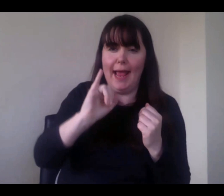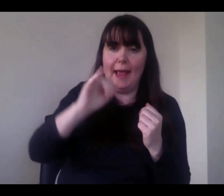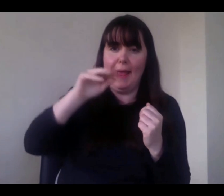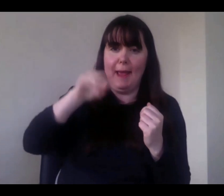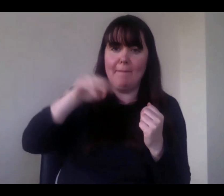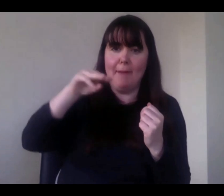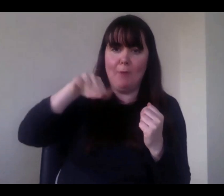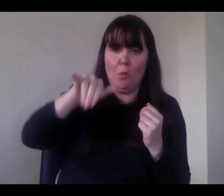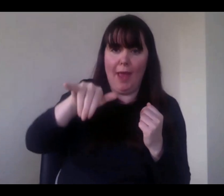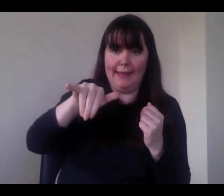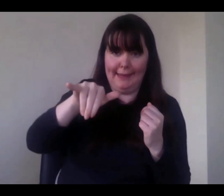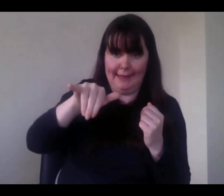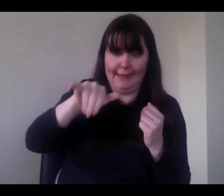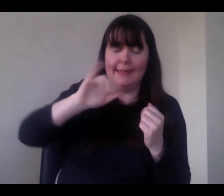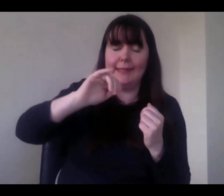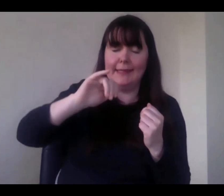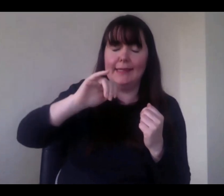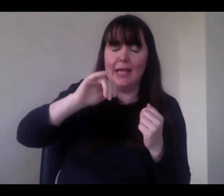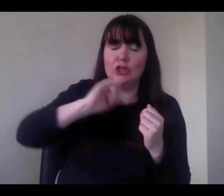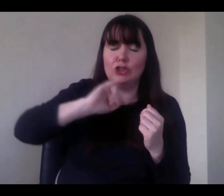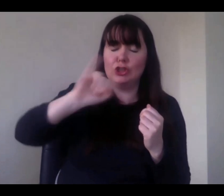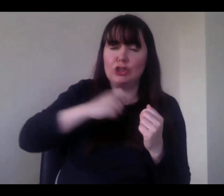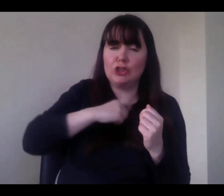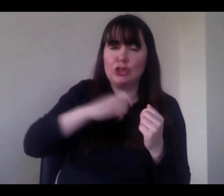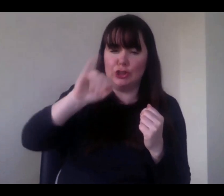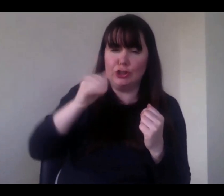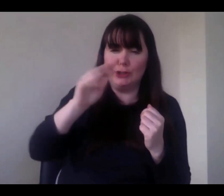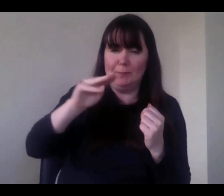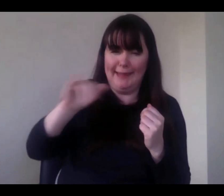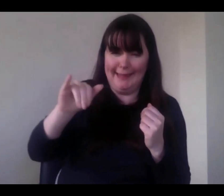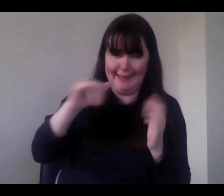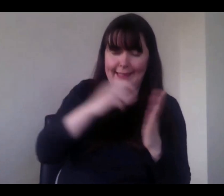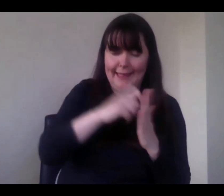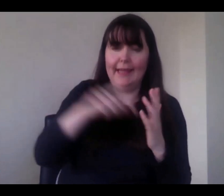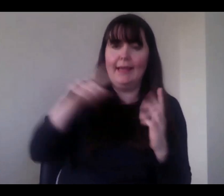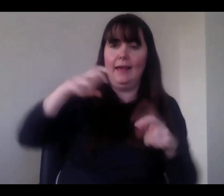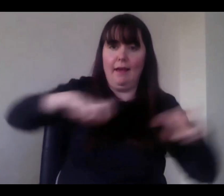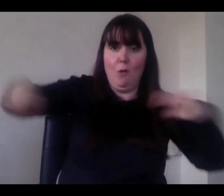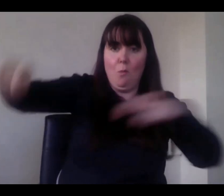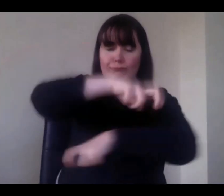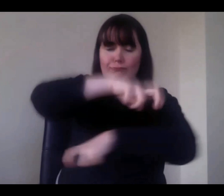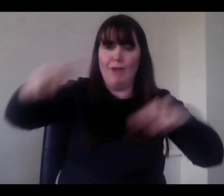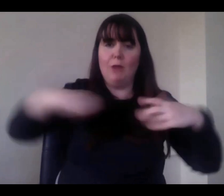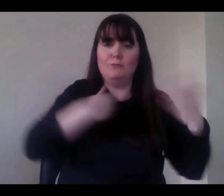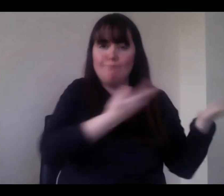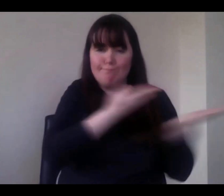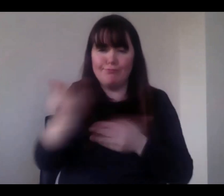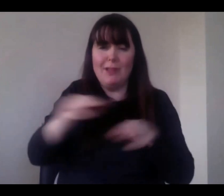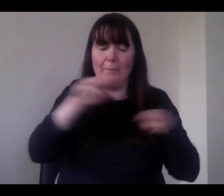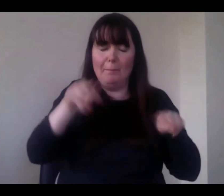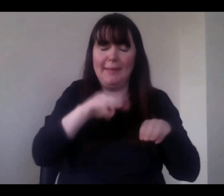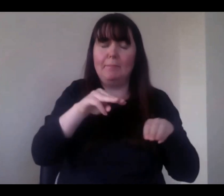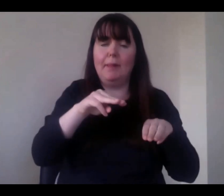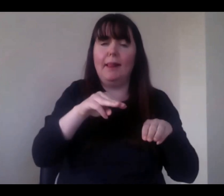had multiple Jimmys and we called them the comrades. And they were walking around in these